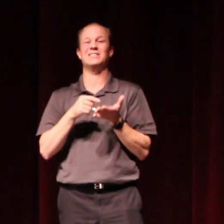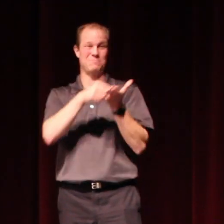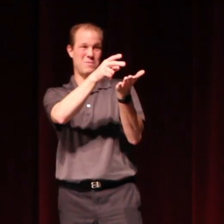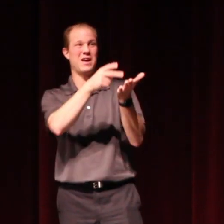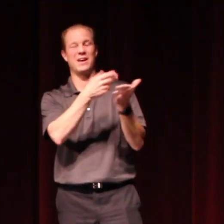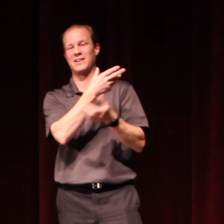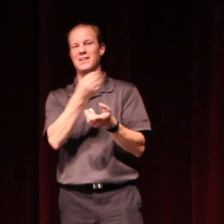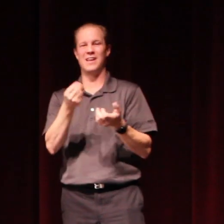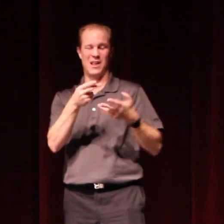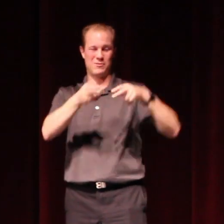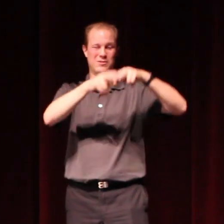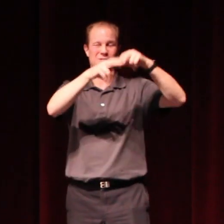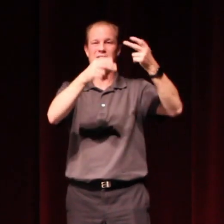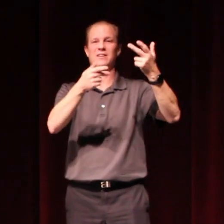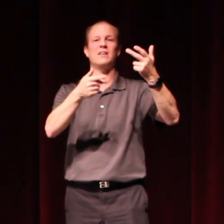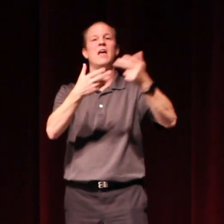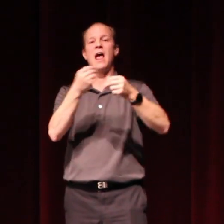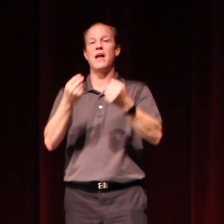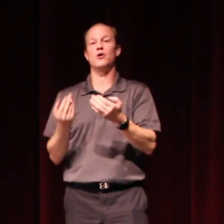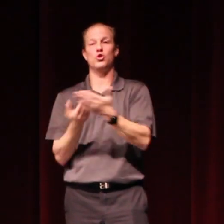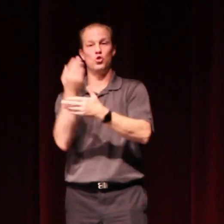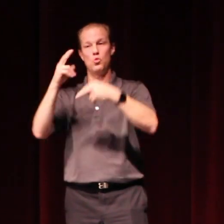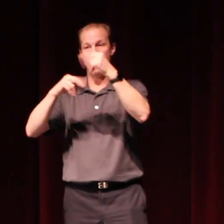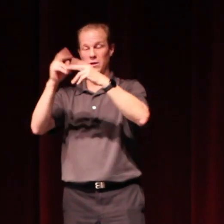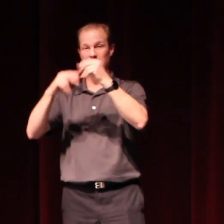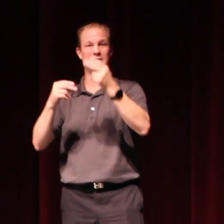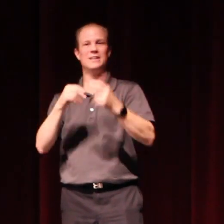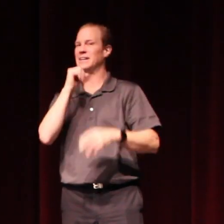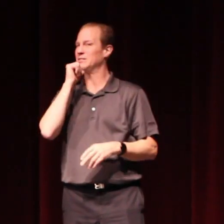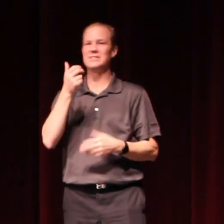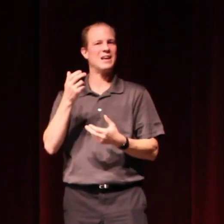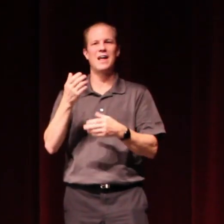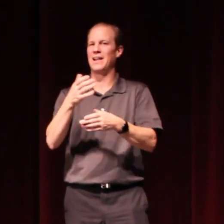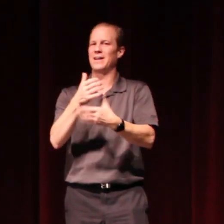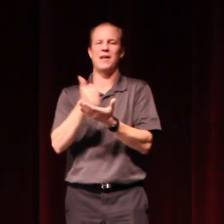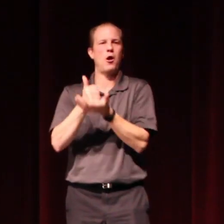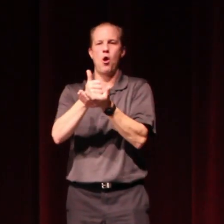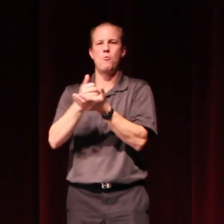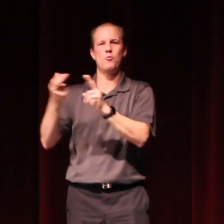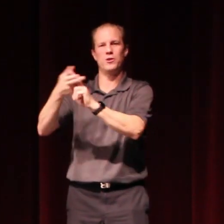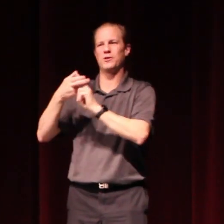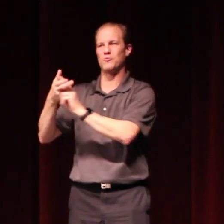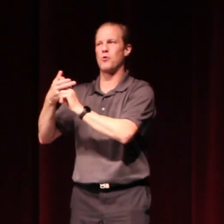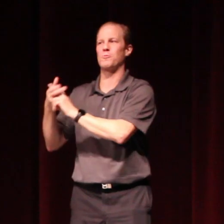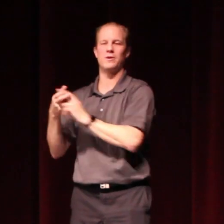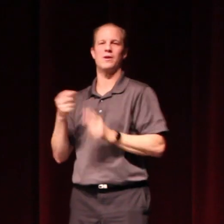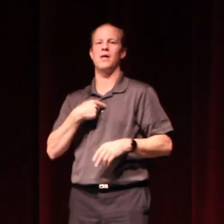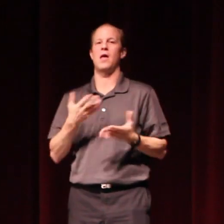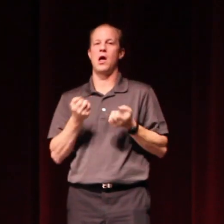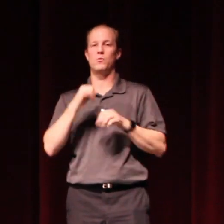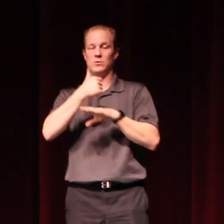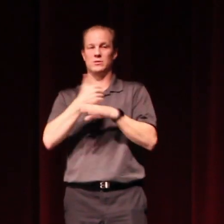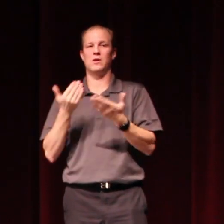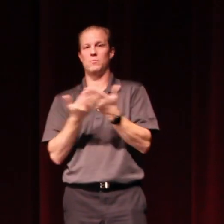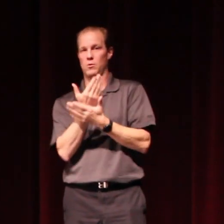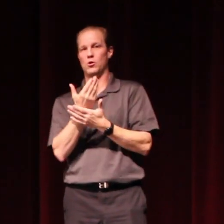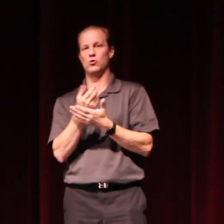I would like to help incorporate a new policy at the college that addresses wasteless spending such as this. Getting raises and new buildings